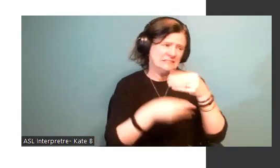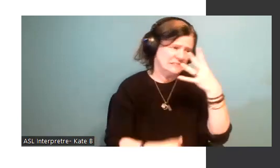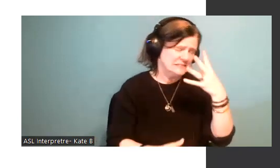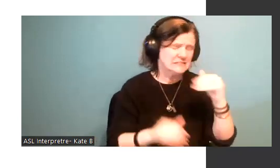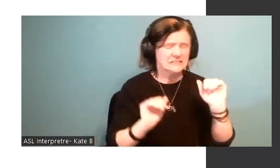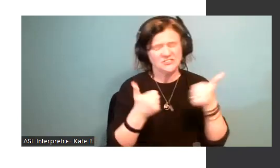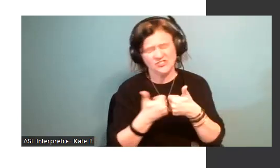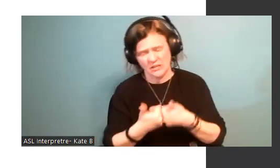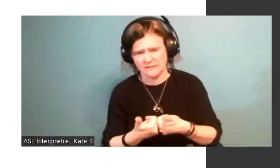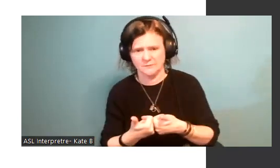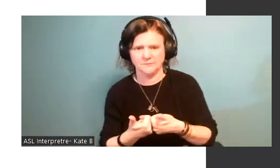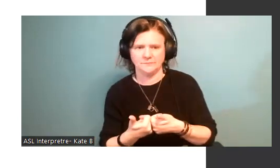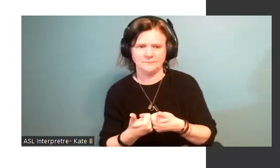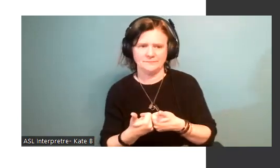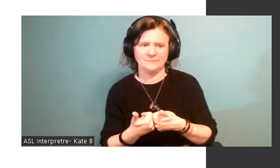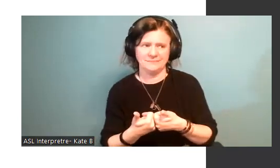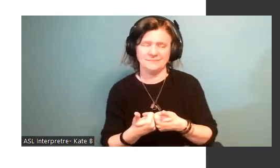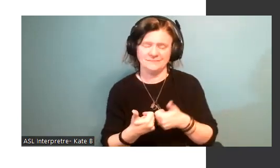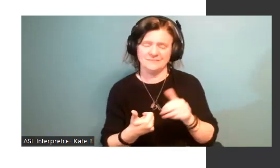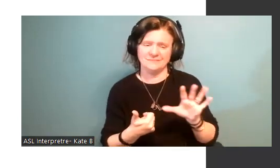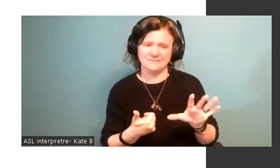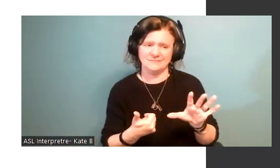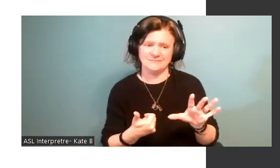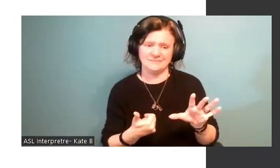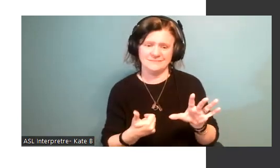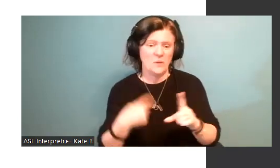using the native HTML and such, they are using all